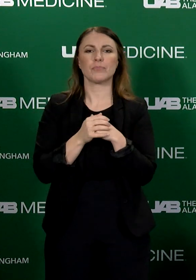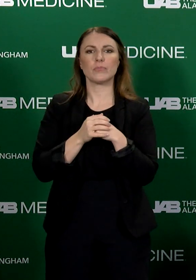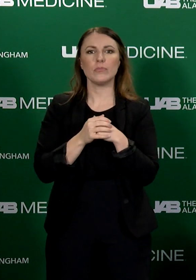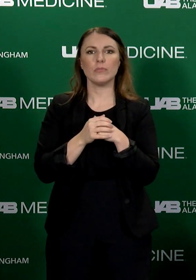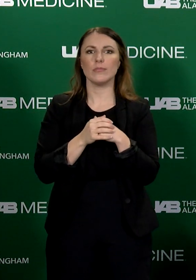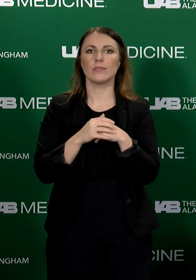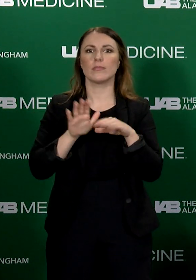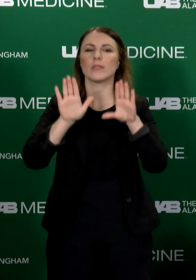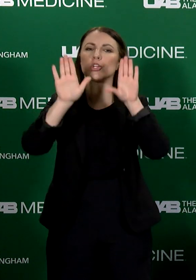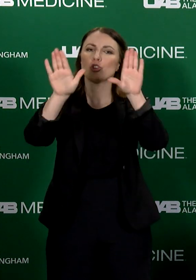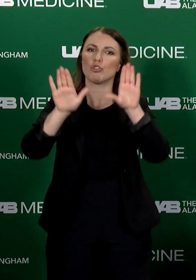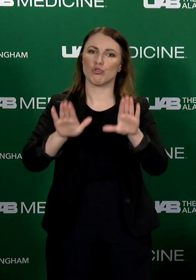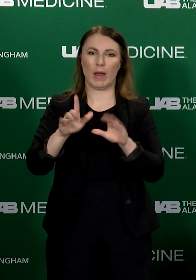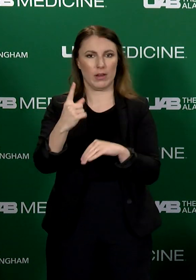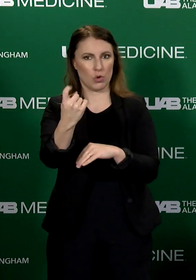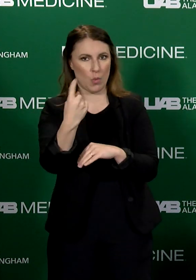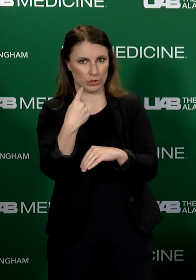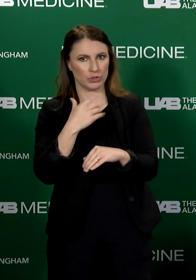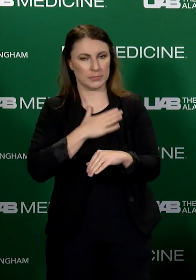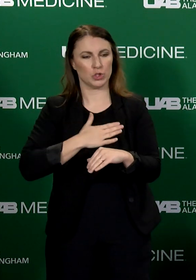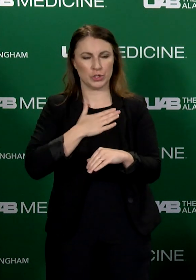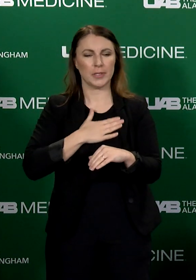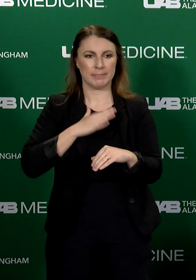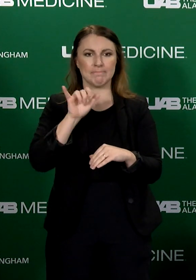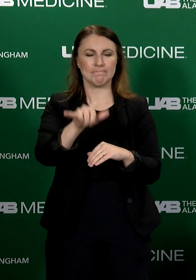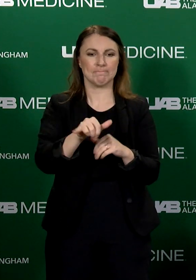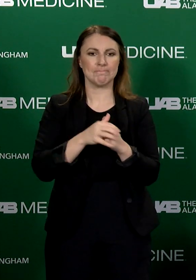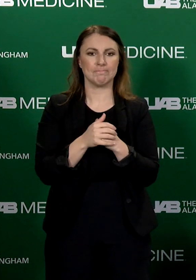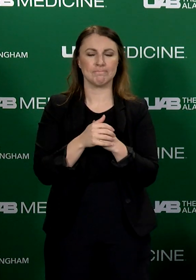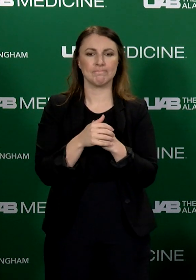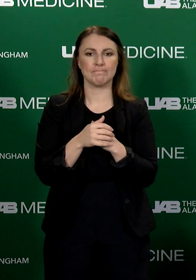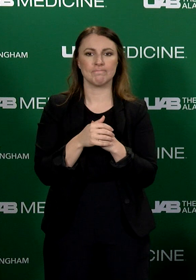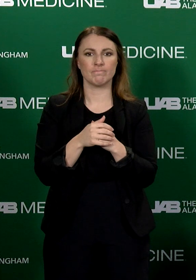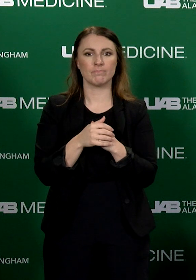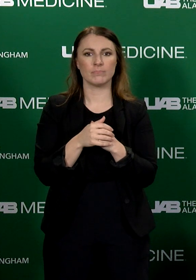great question I appreciate the question and I'm gonna tell you that we see no